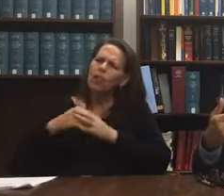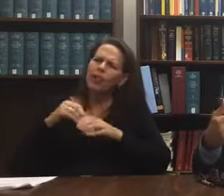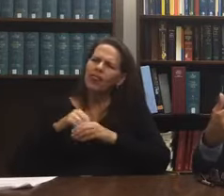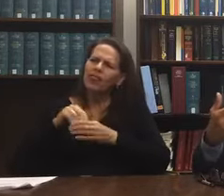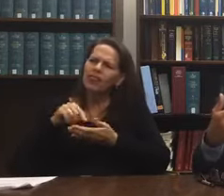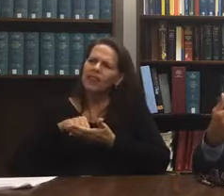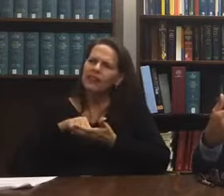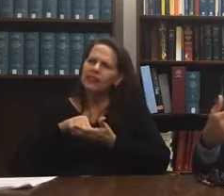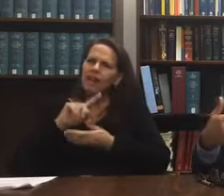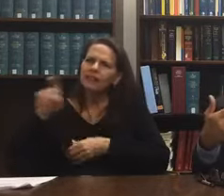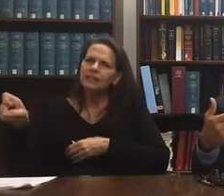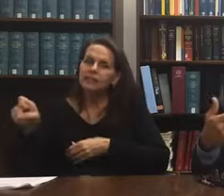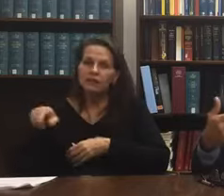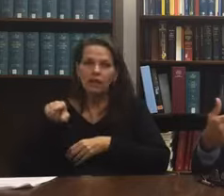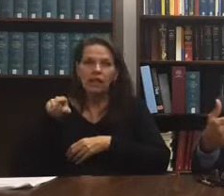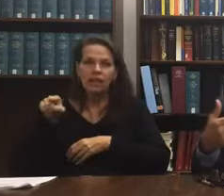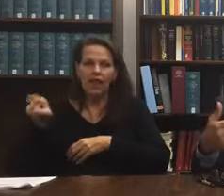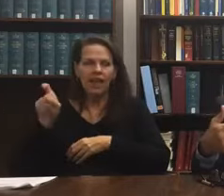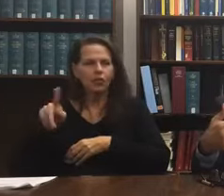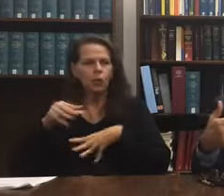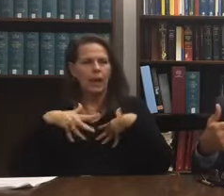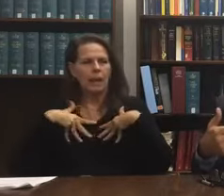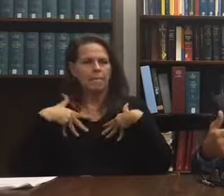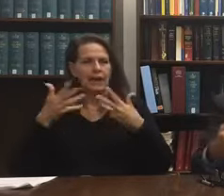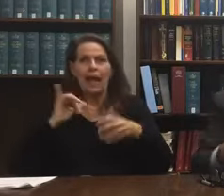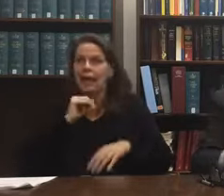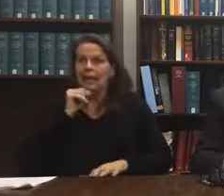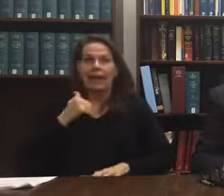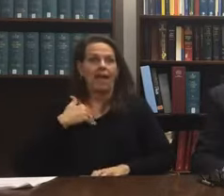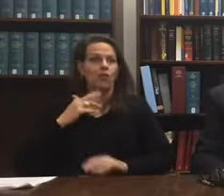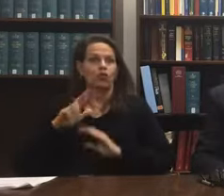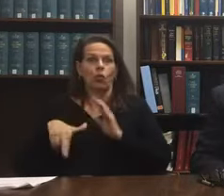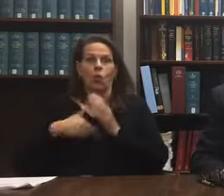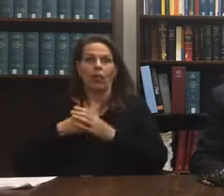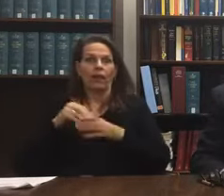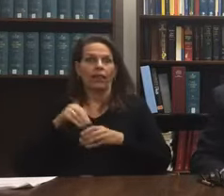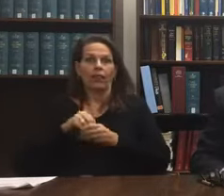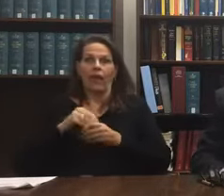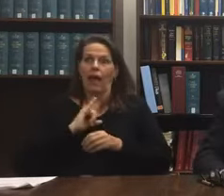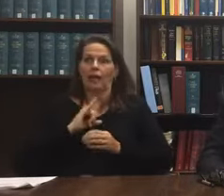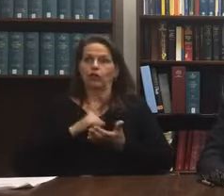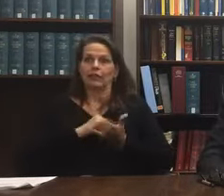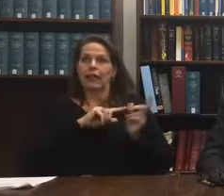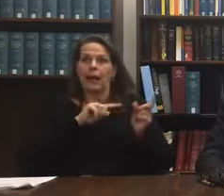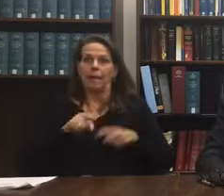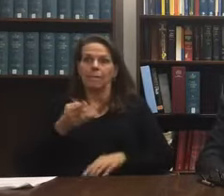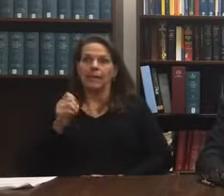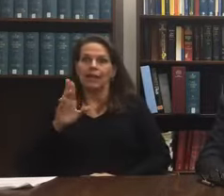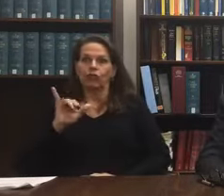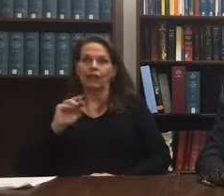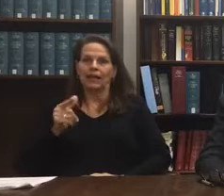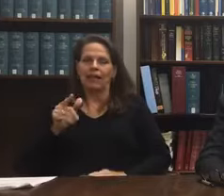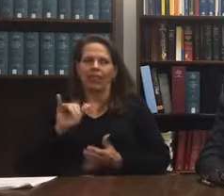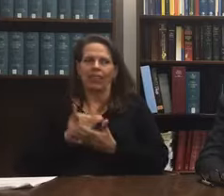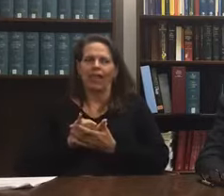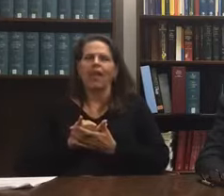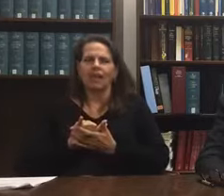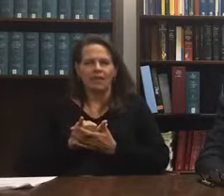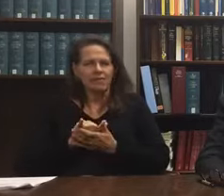that might be where they have to admit I didn't really have a role in this decision I just came here for the hearing that's gonna sort of